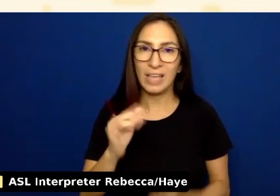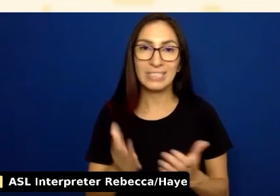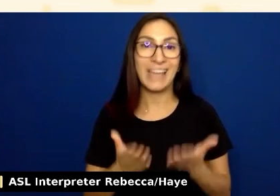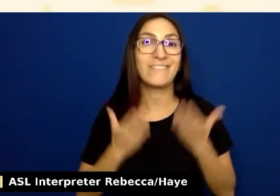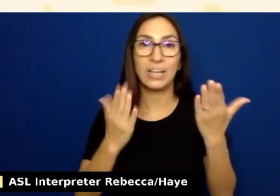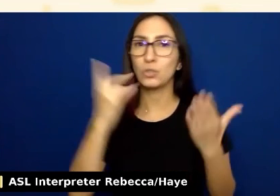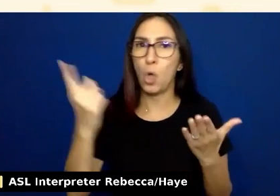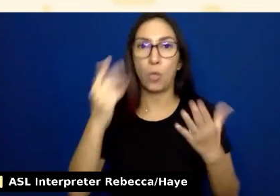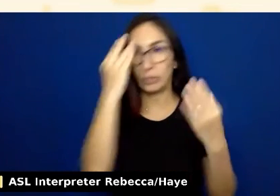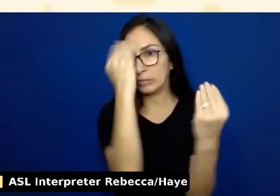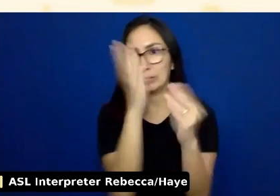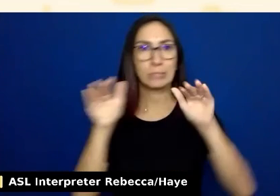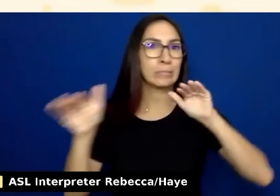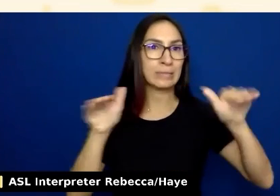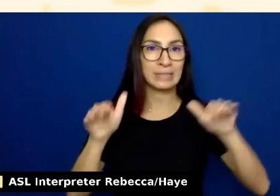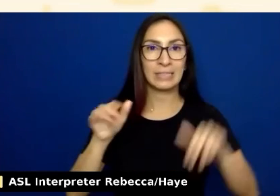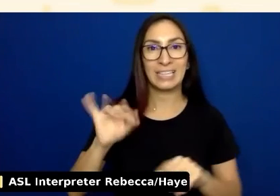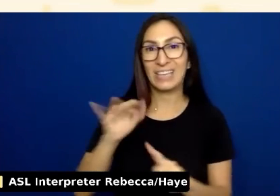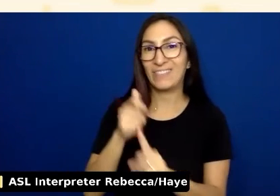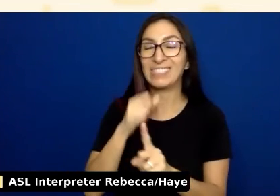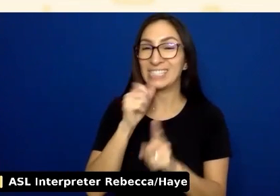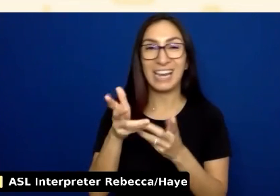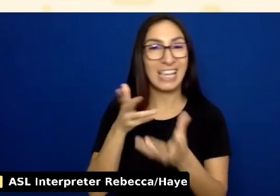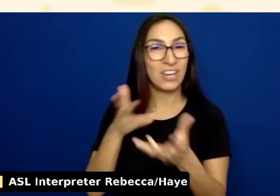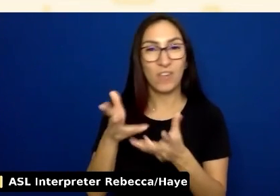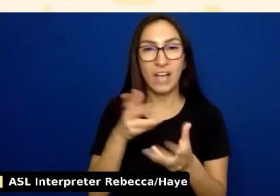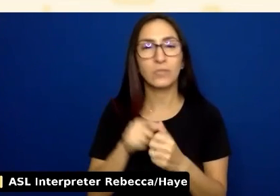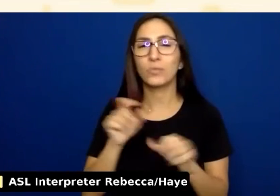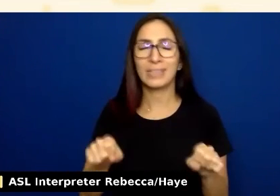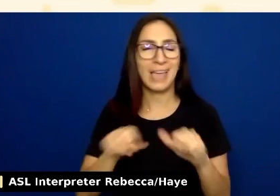If it is non-interactive, we can anyways access it with arrow keys.